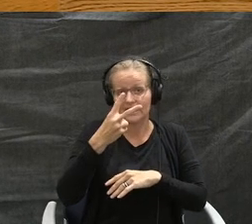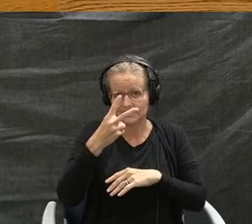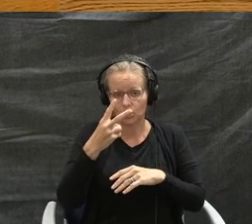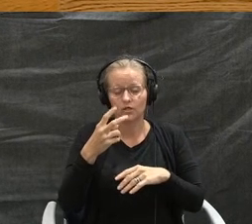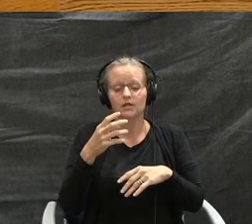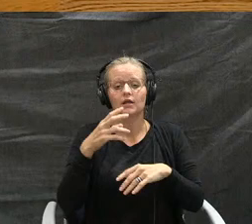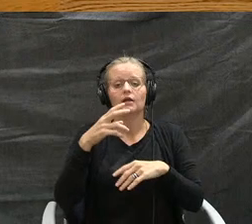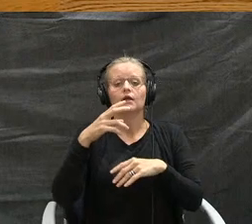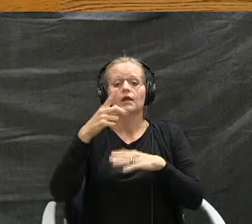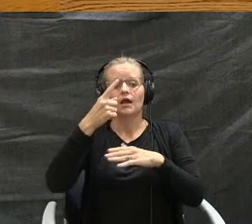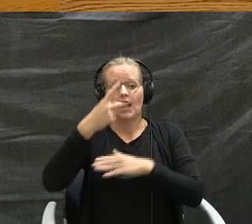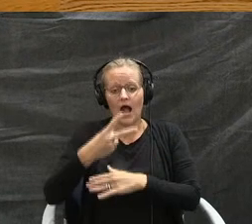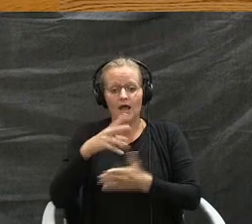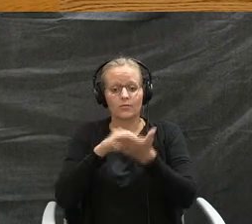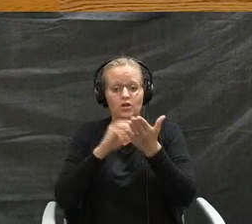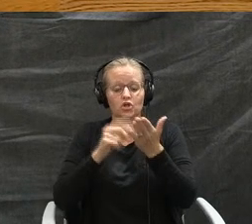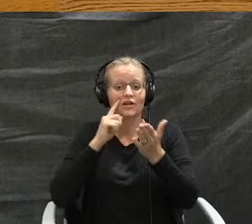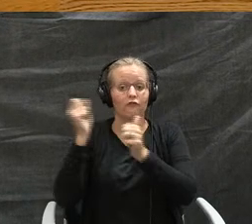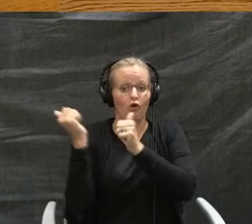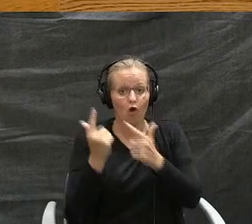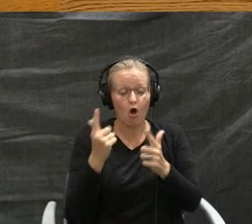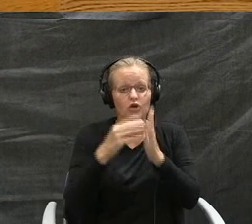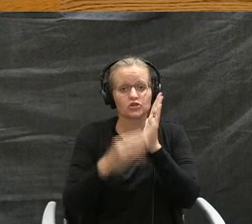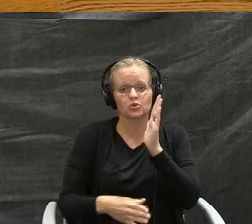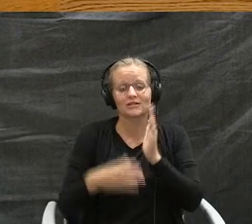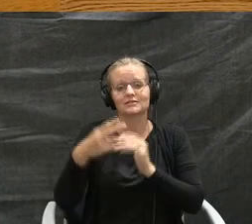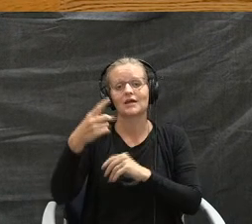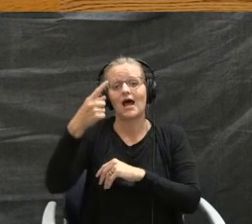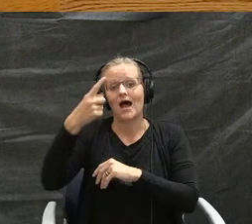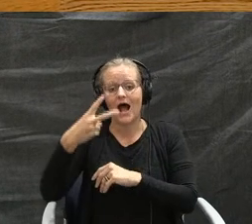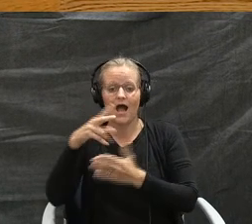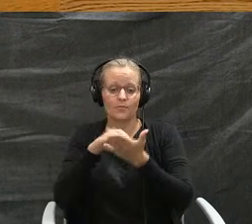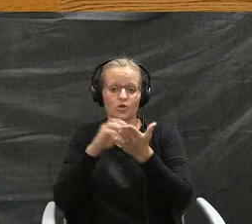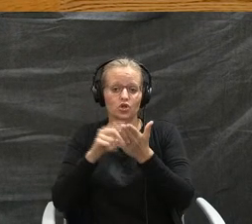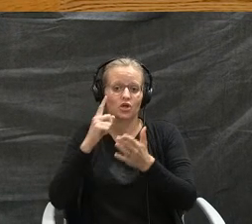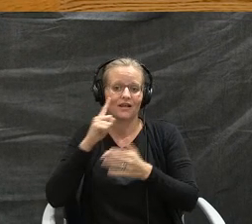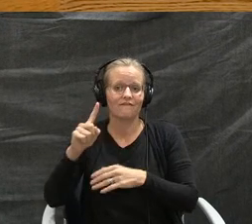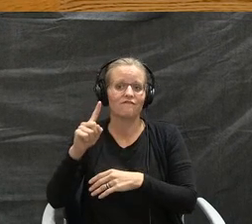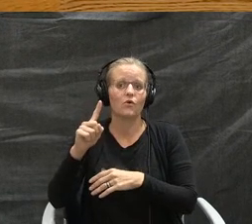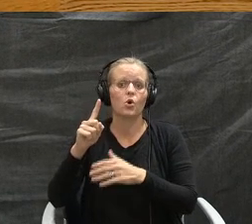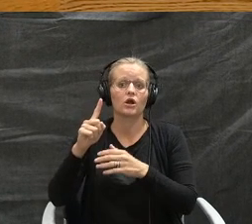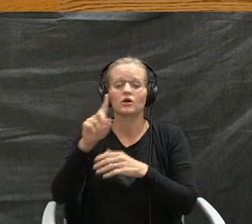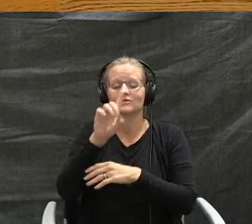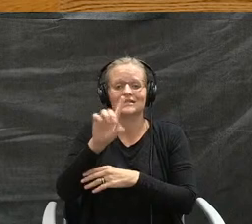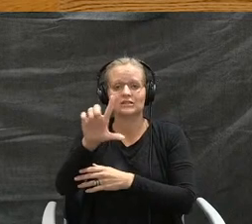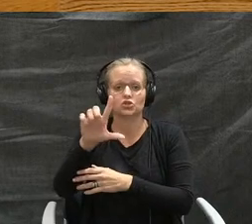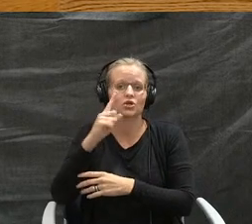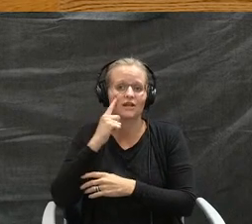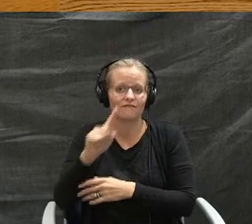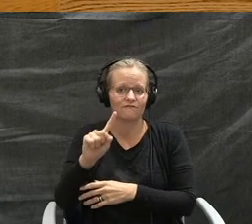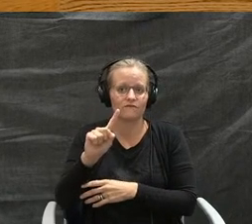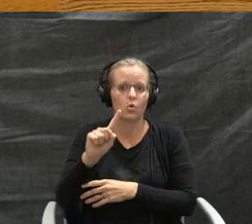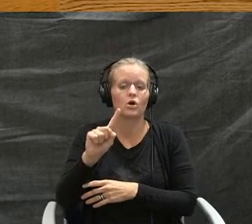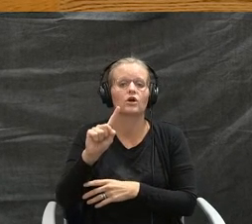for elementary students in a distance. Learning for secondary and then a distance learning plan. An authorization. All